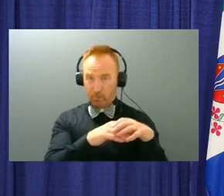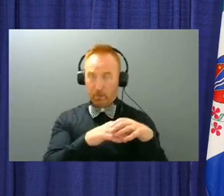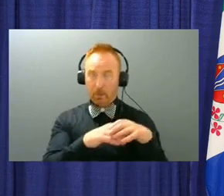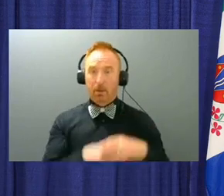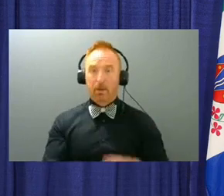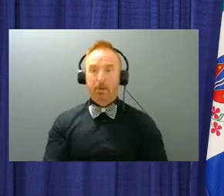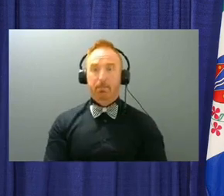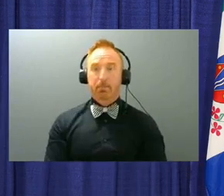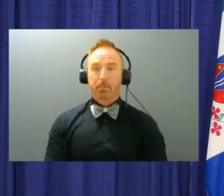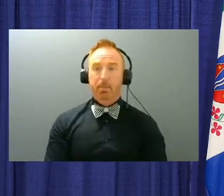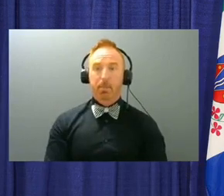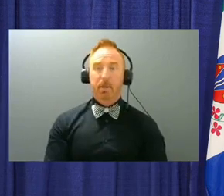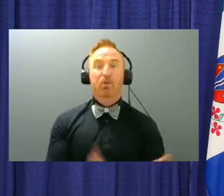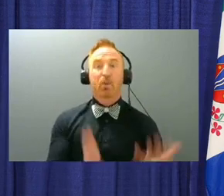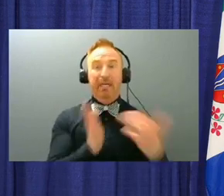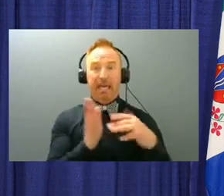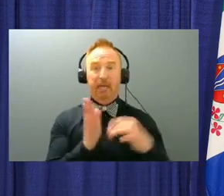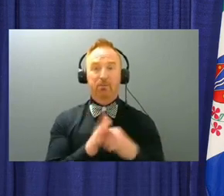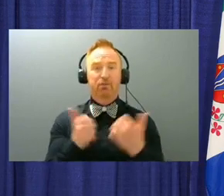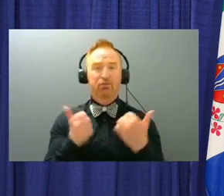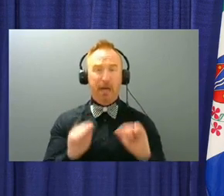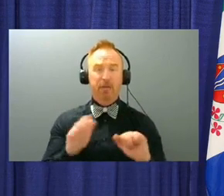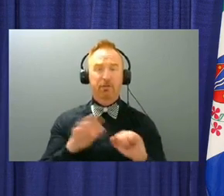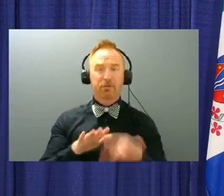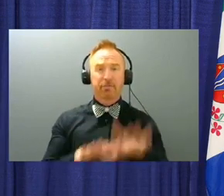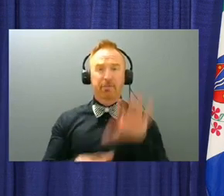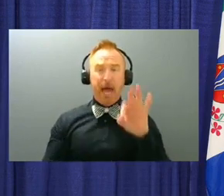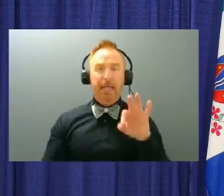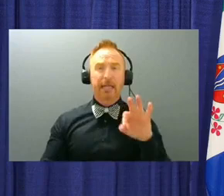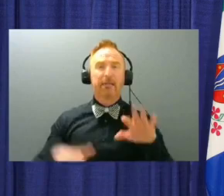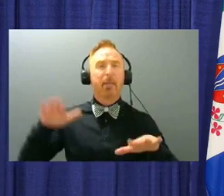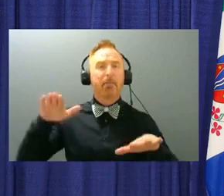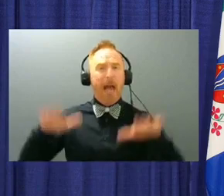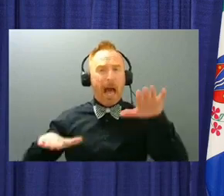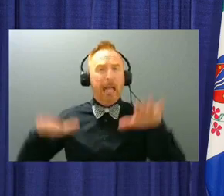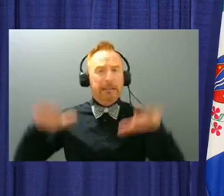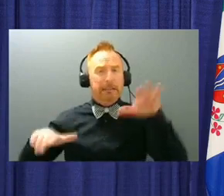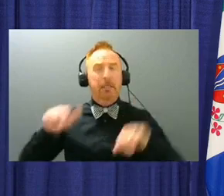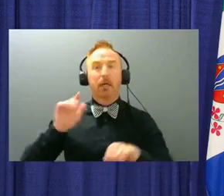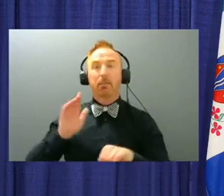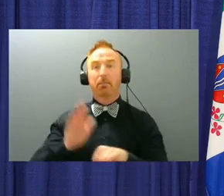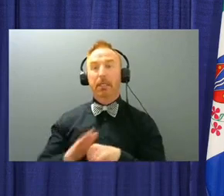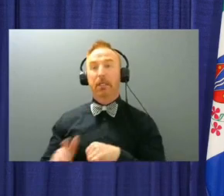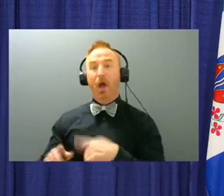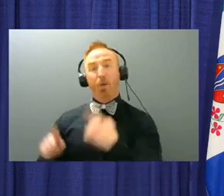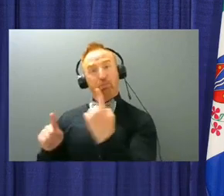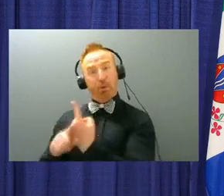So that again, you're finding your balance between reasonable